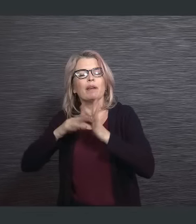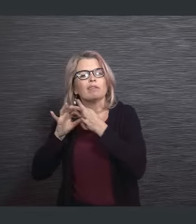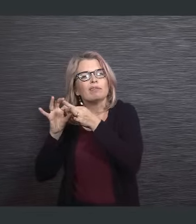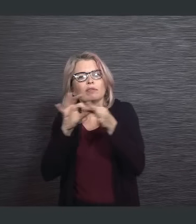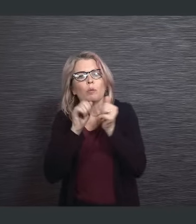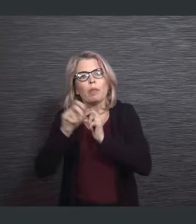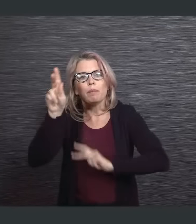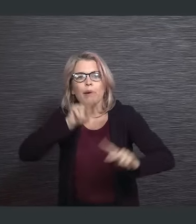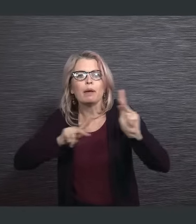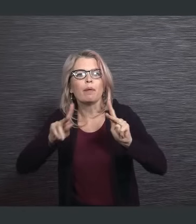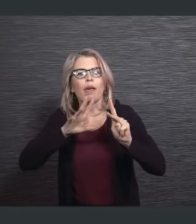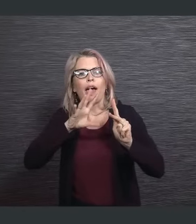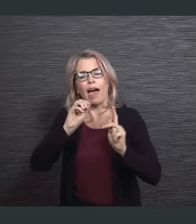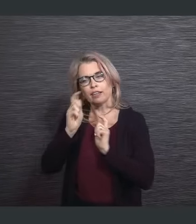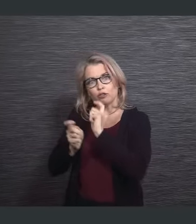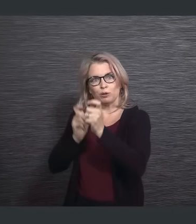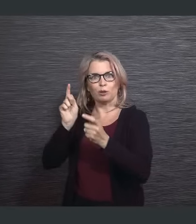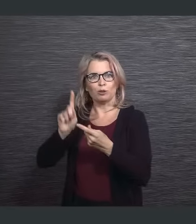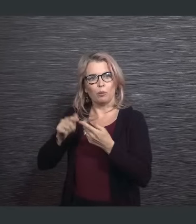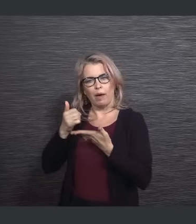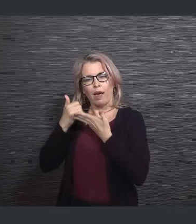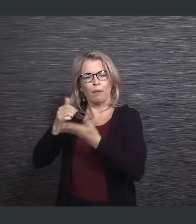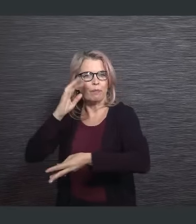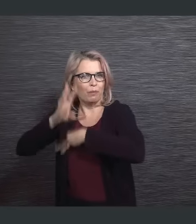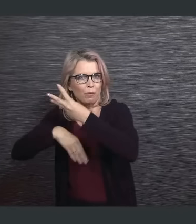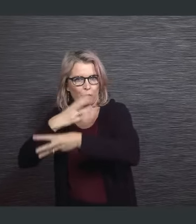and contributing to society.